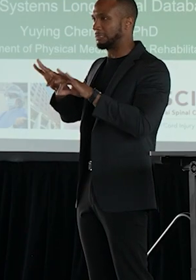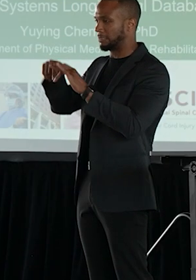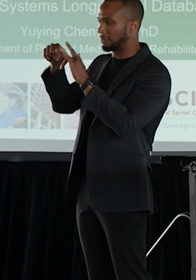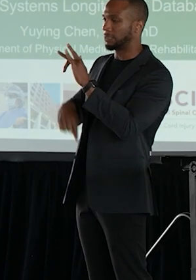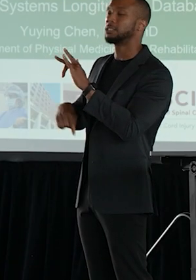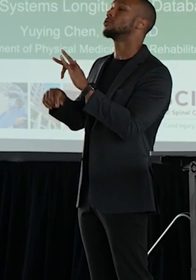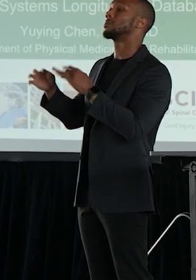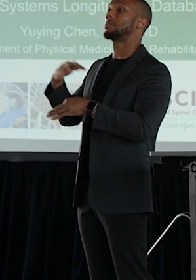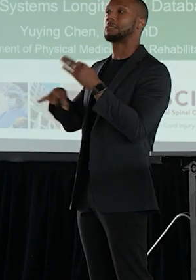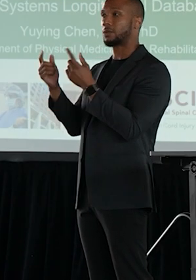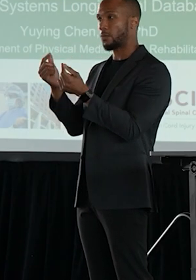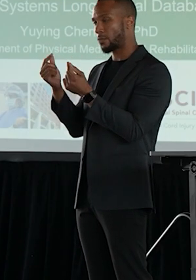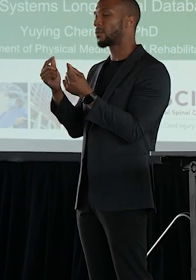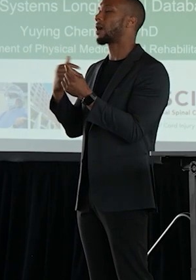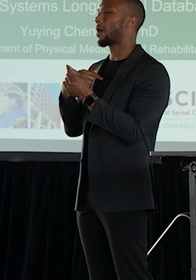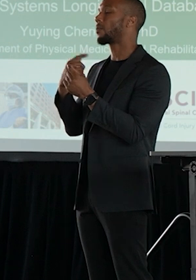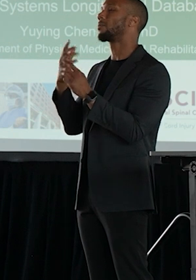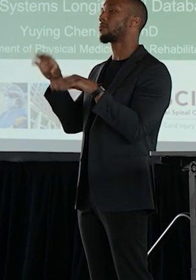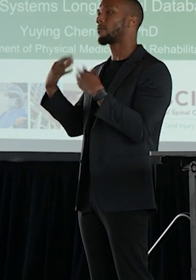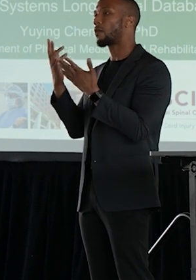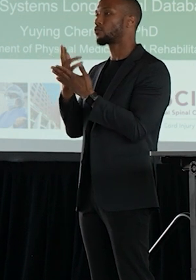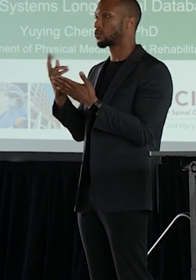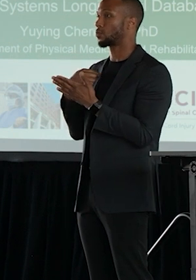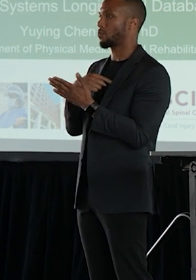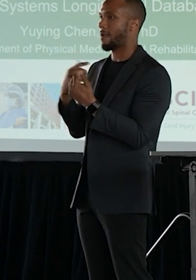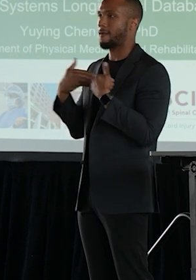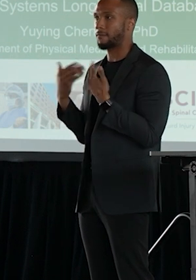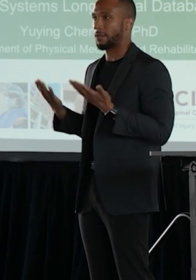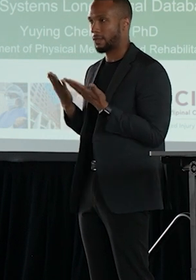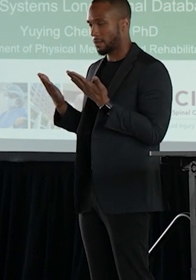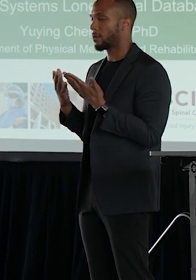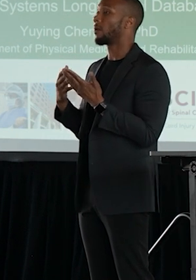instead, I'll tell you resources we have here or nationally, you